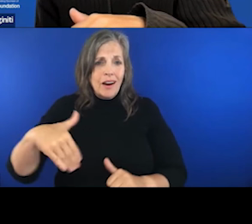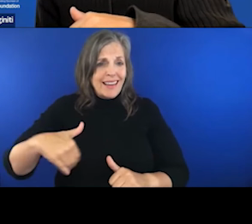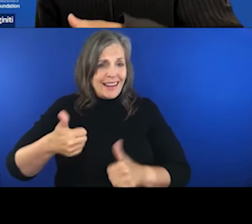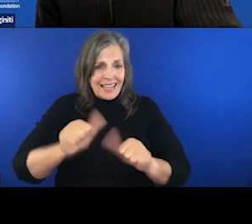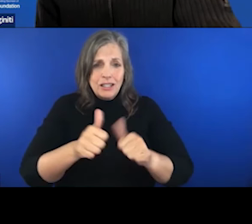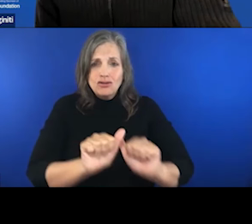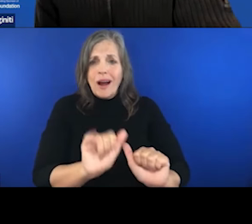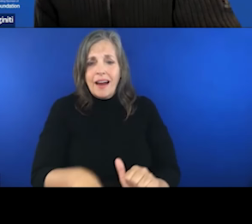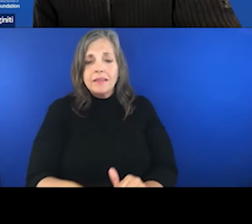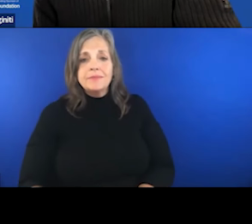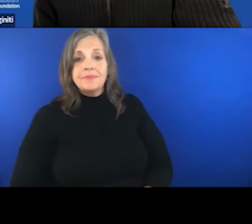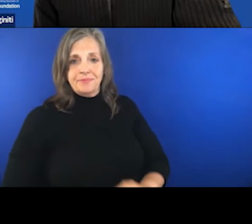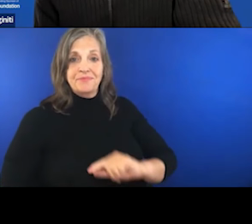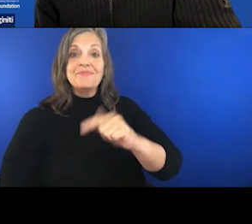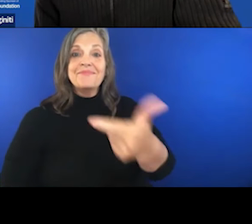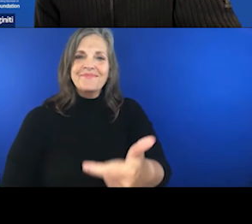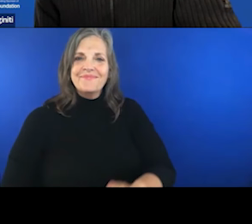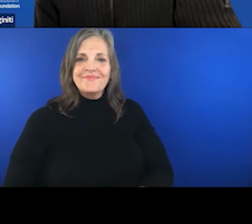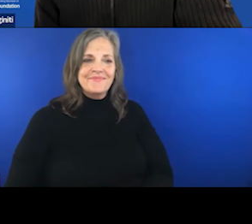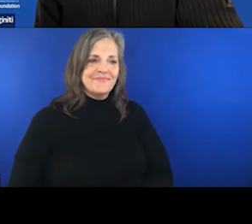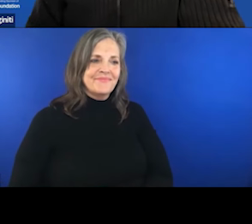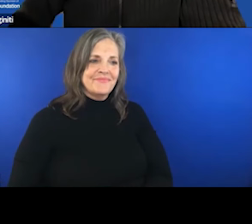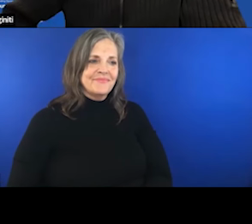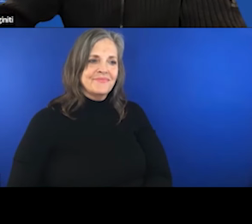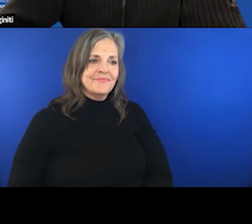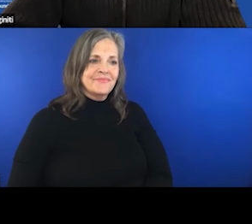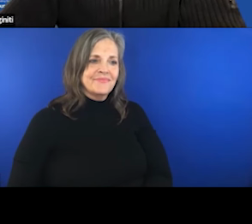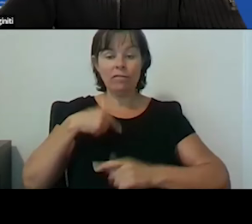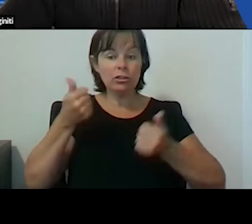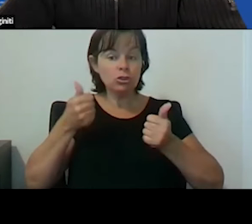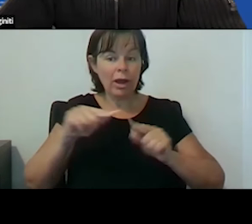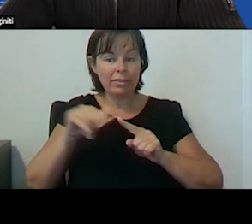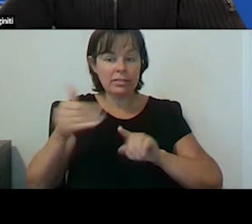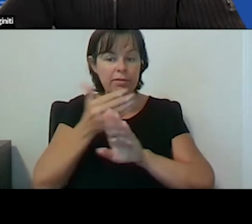absolutely if y'all have tried this before we want to hear from you so down below in the